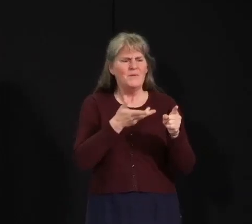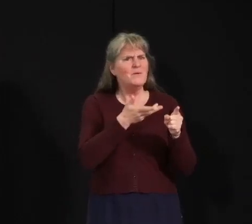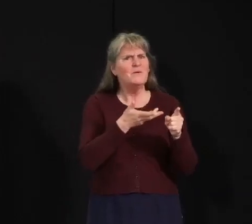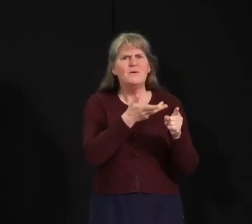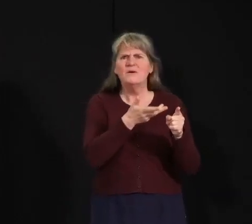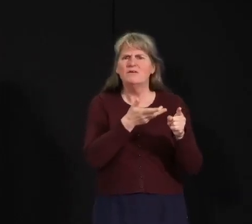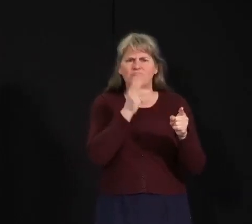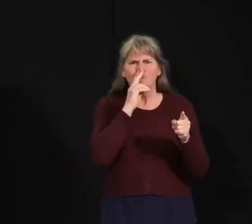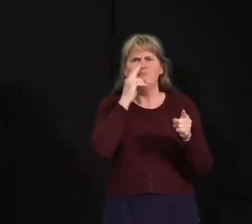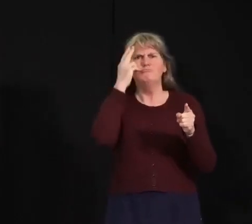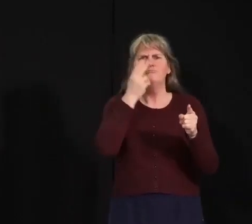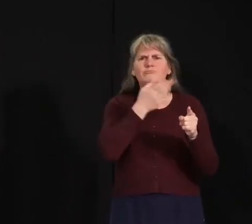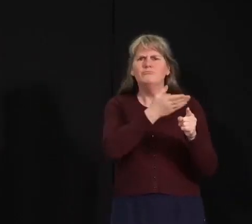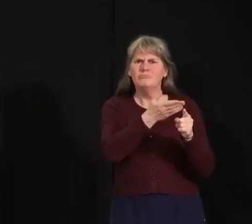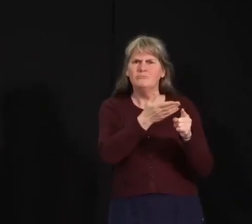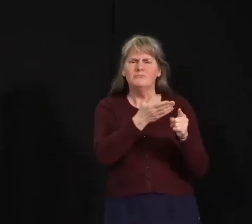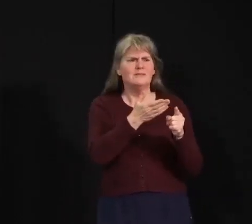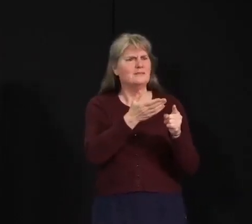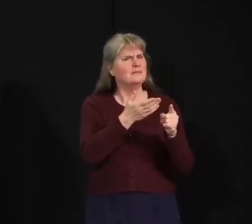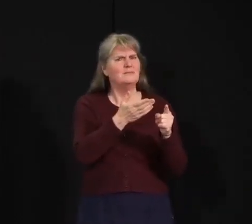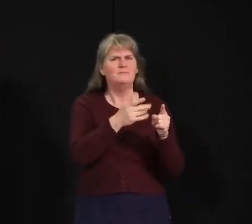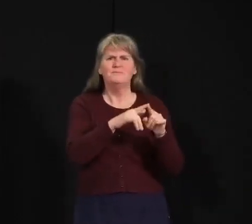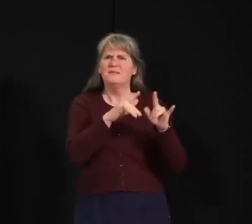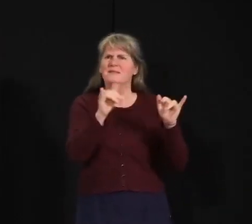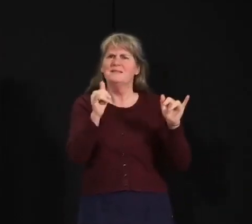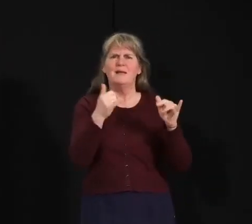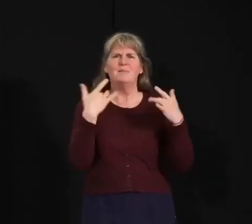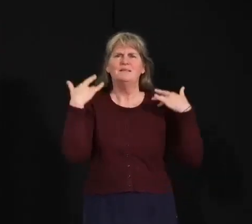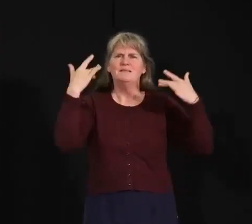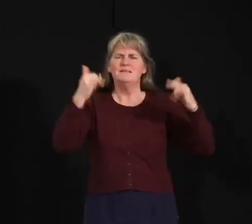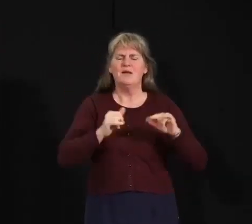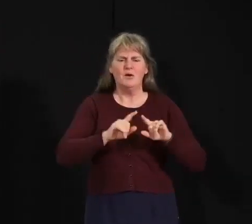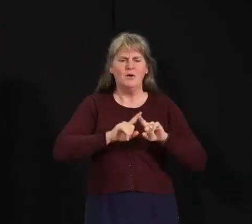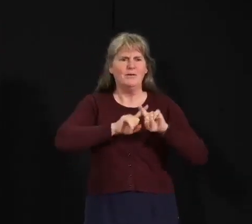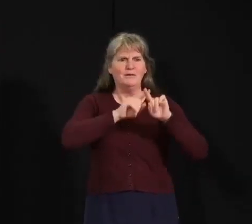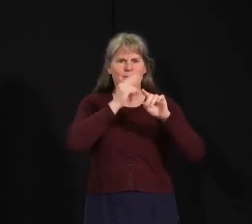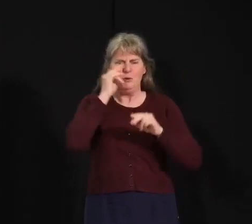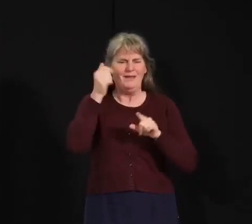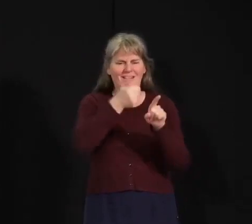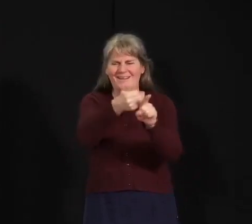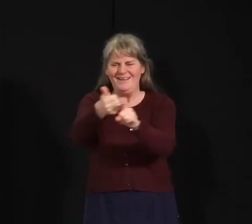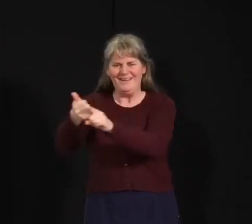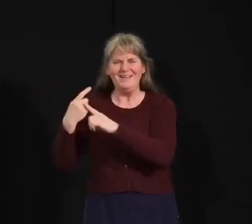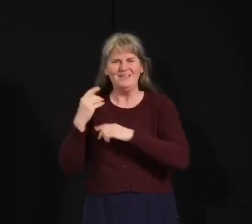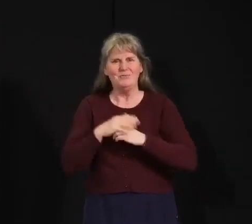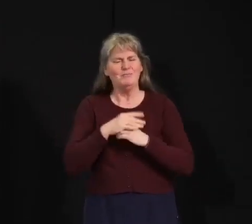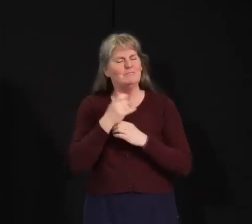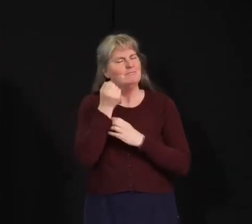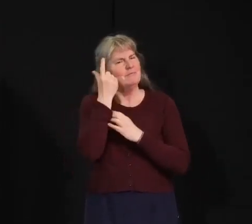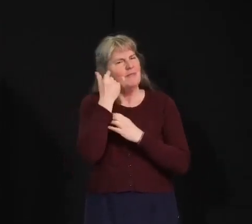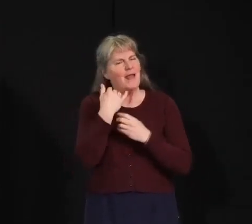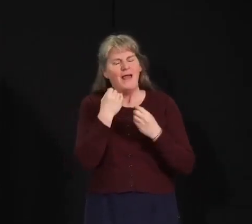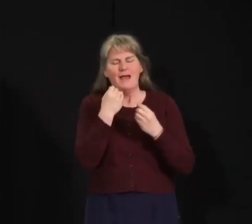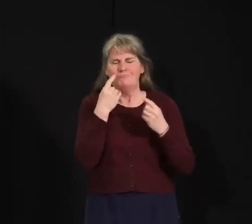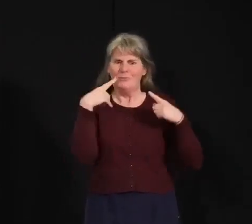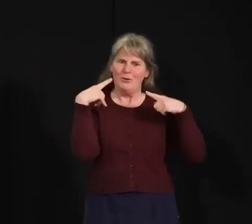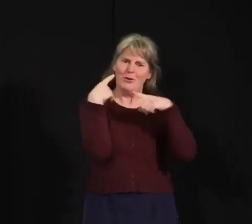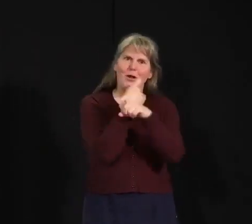surprise us, and humble us. Mix this particular viral infection with family